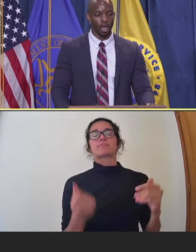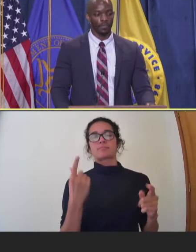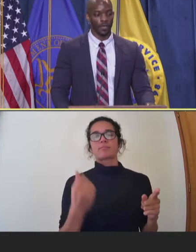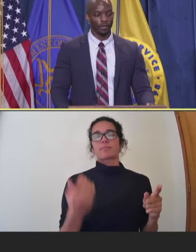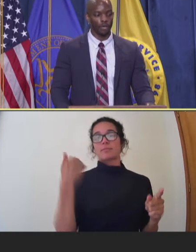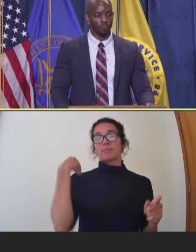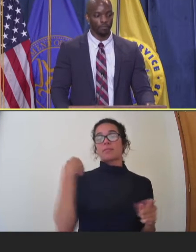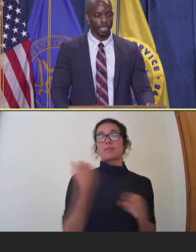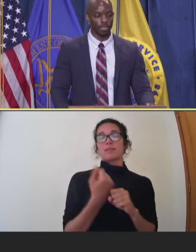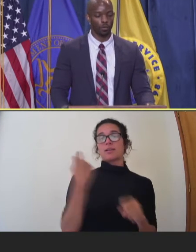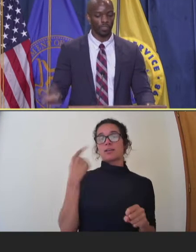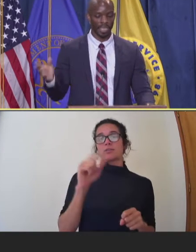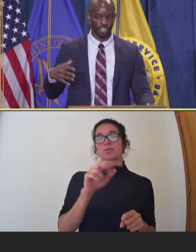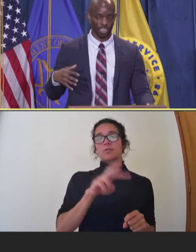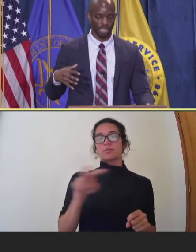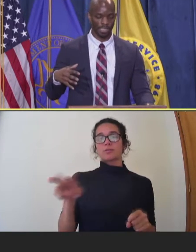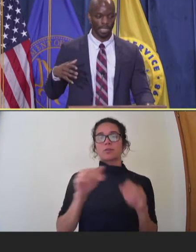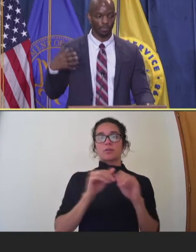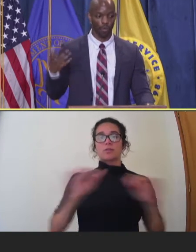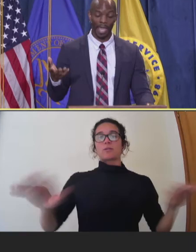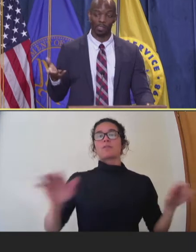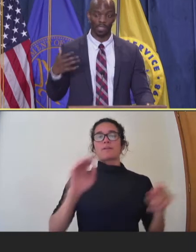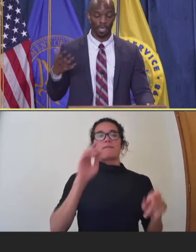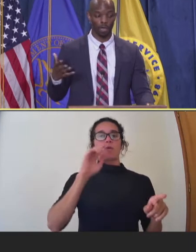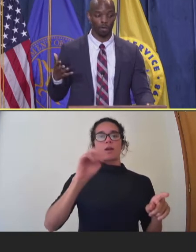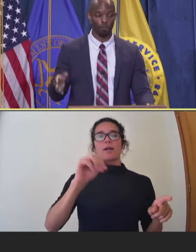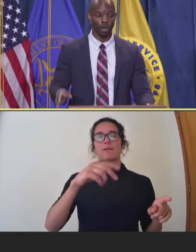the federal government with HHS and the White House at the helm,